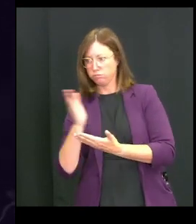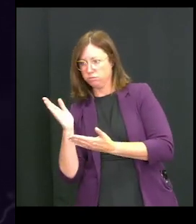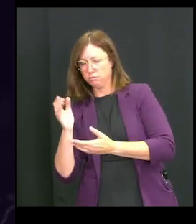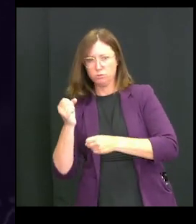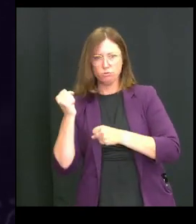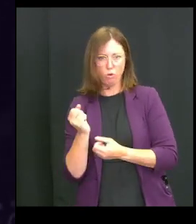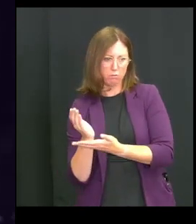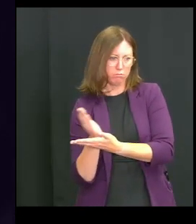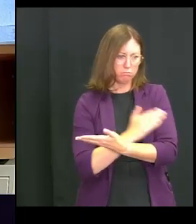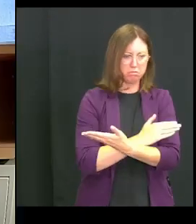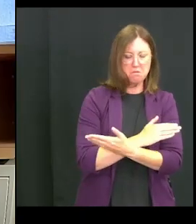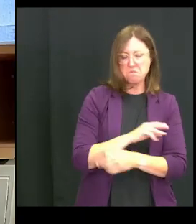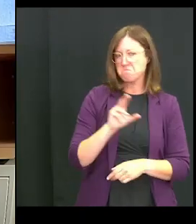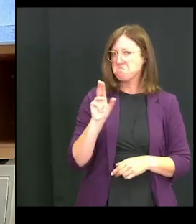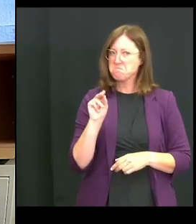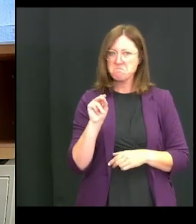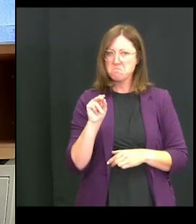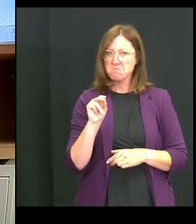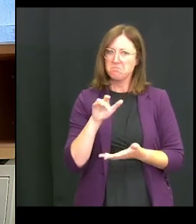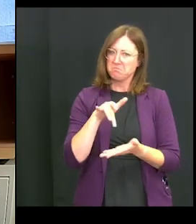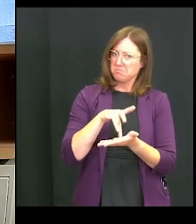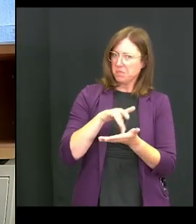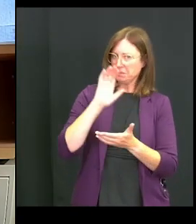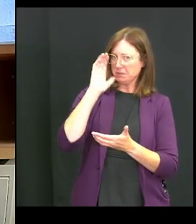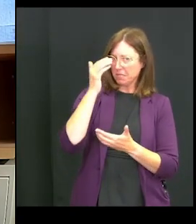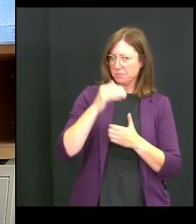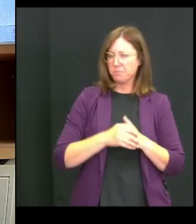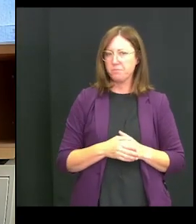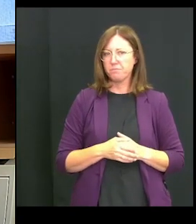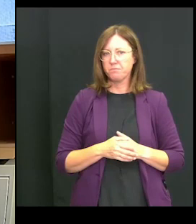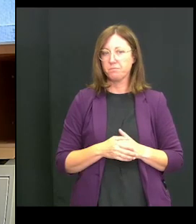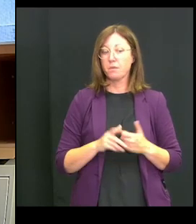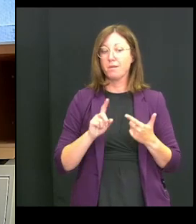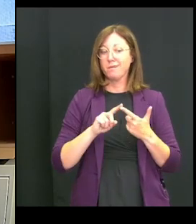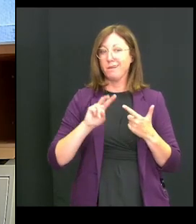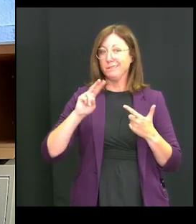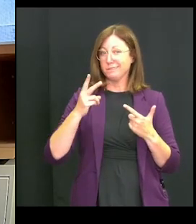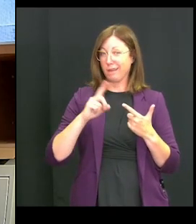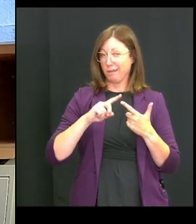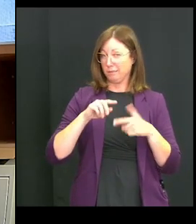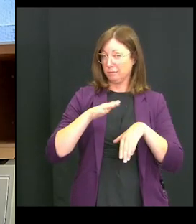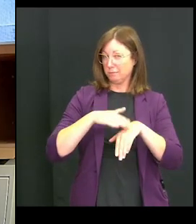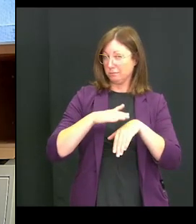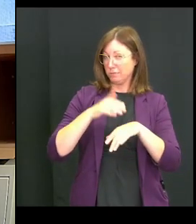The second biggest caveat to the polarization narrative relates to